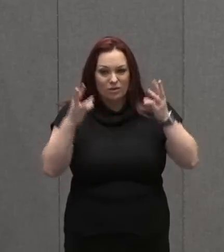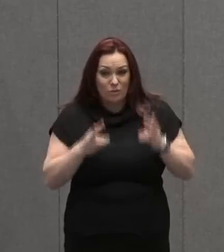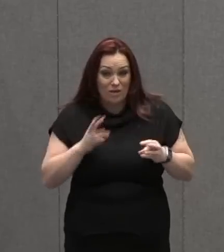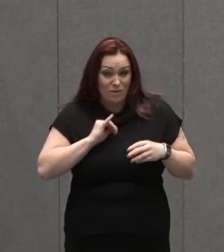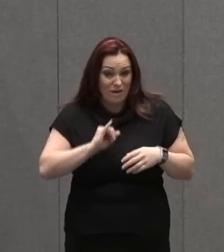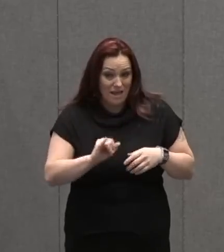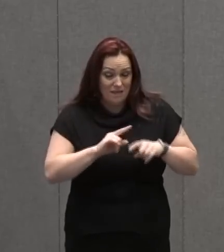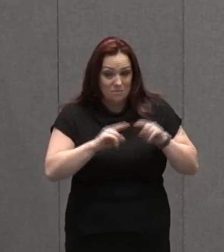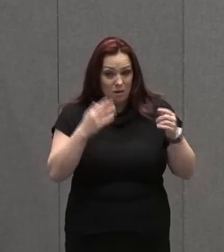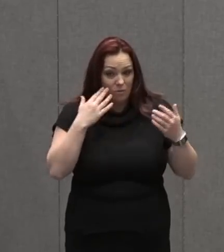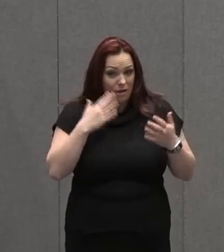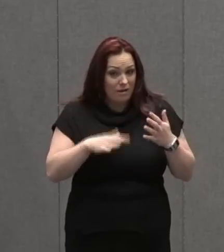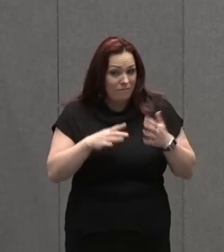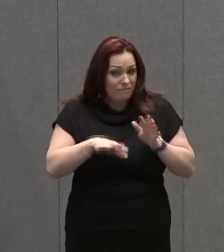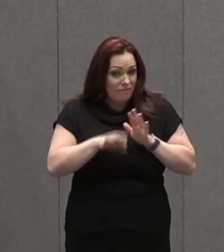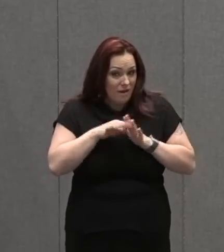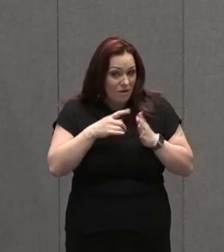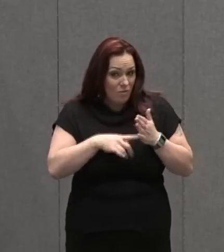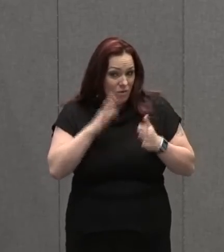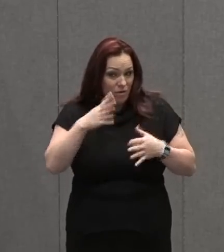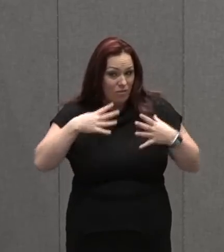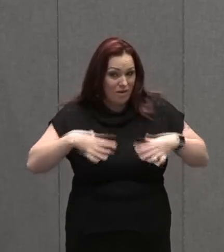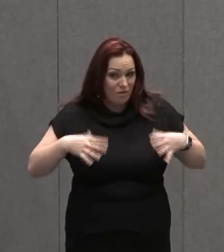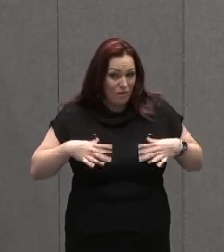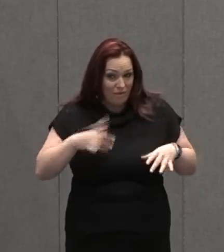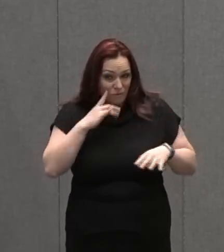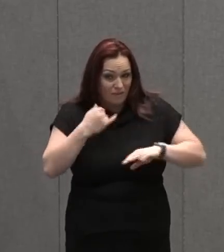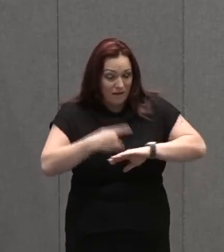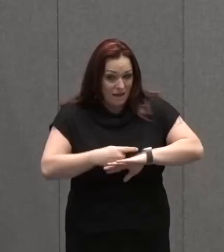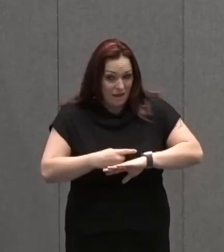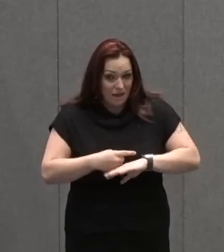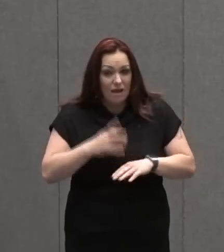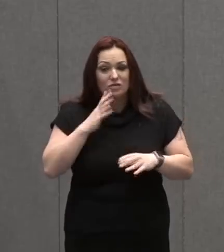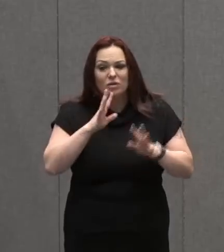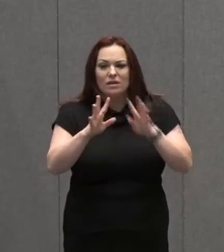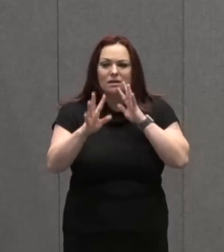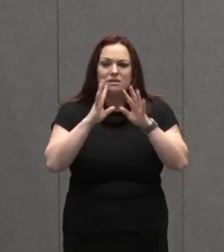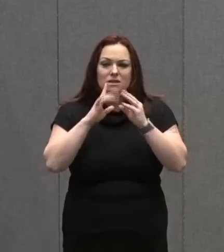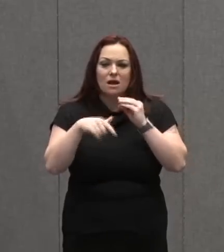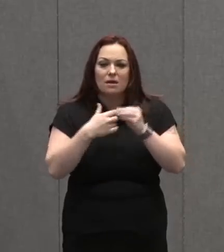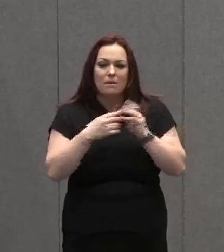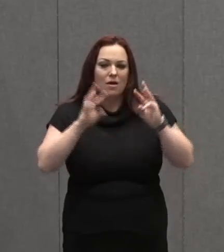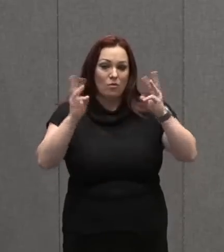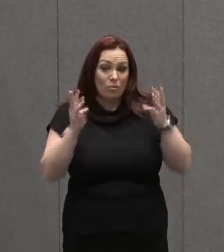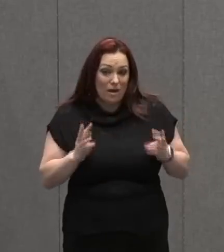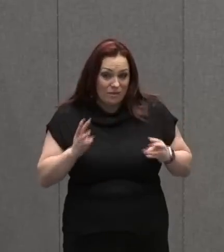to find out what we're gonna wear for the day. So, let's talk about weather and climate